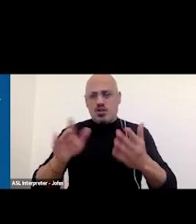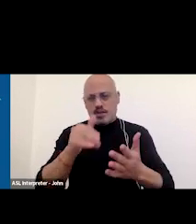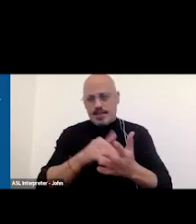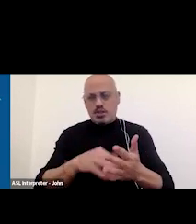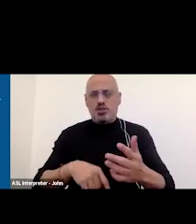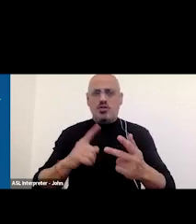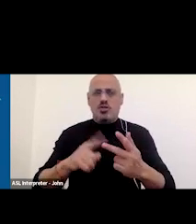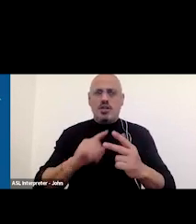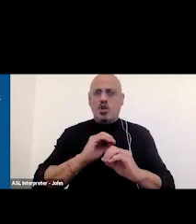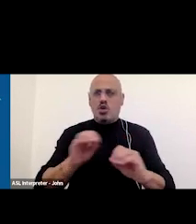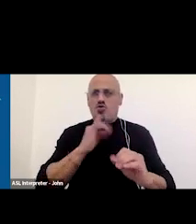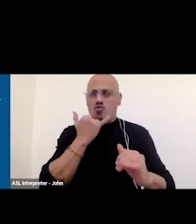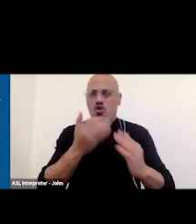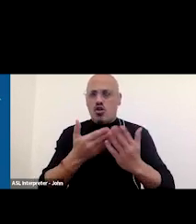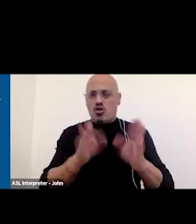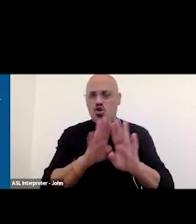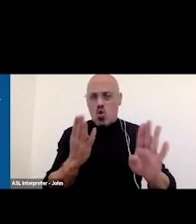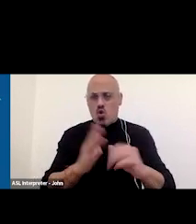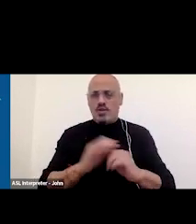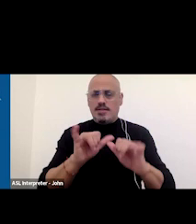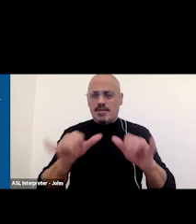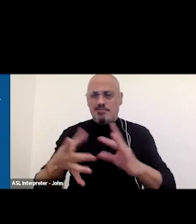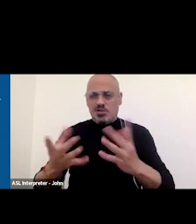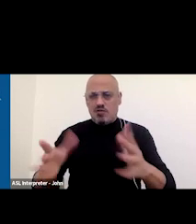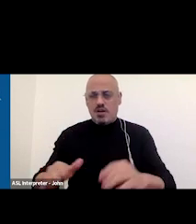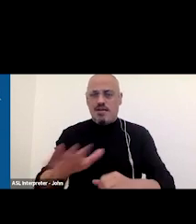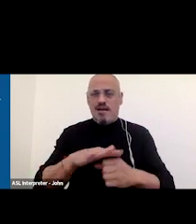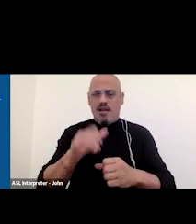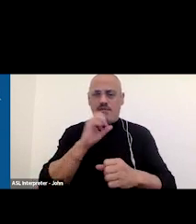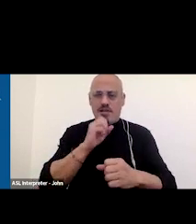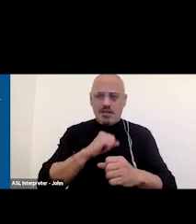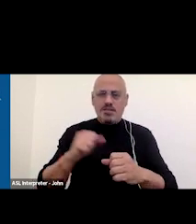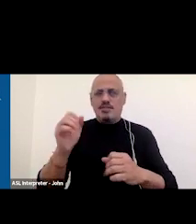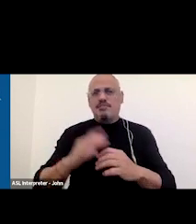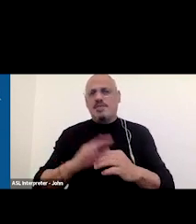No Wrong Door Systems, as already mentioned, Area Agencies on Aging, Centers for Independent Living,